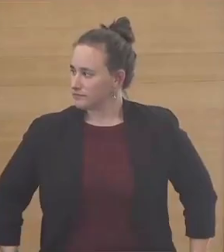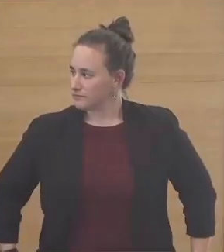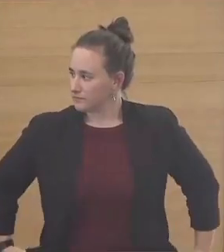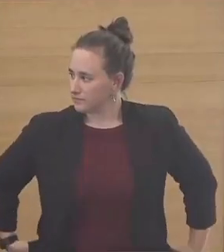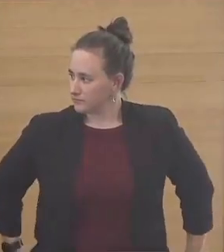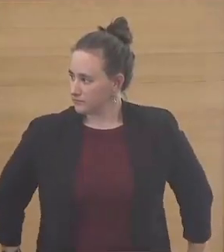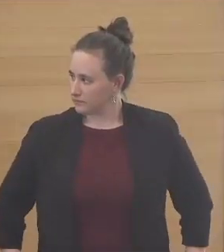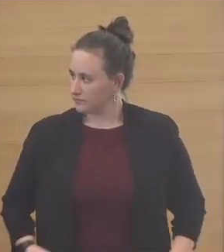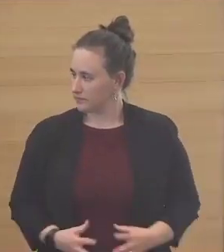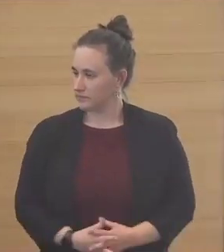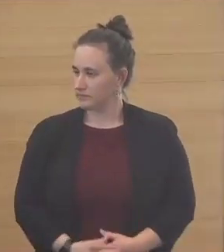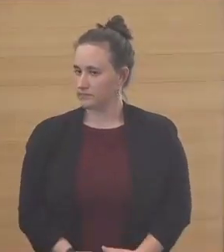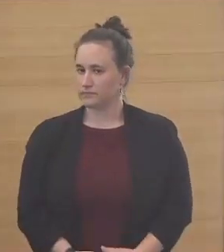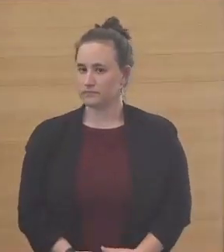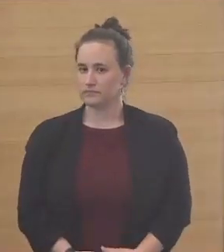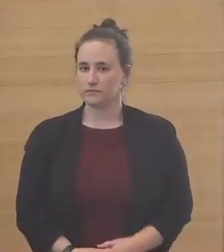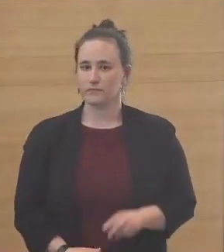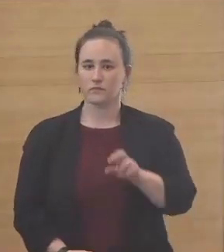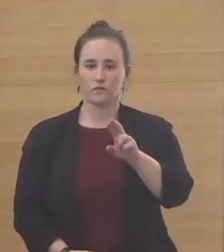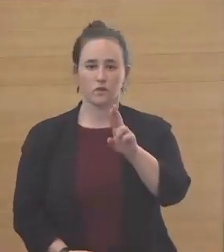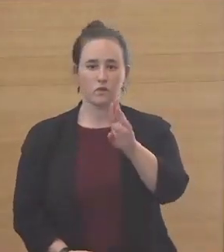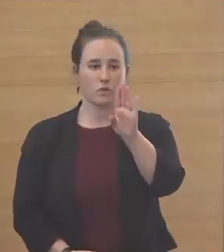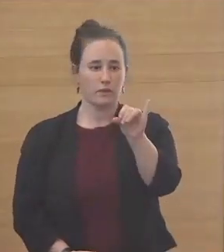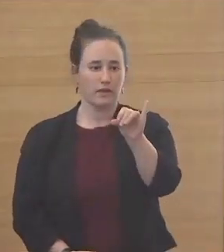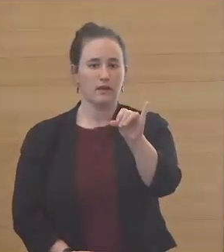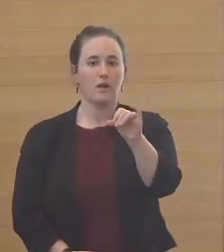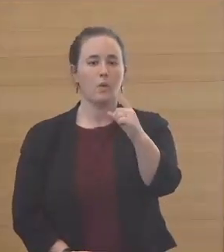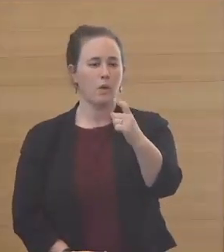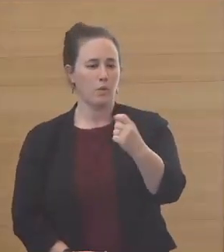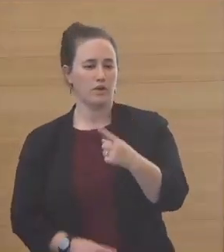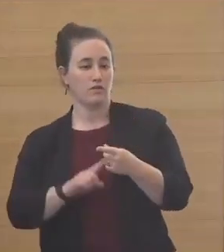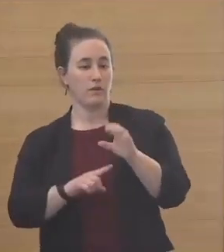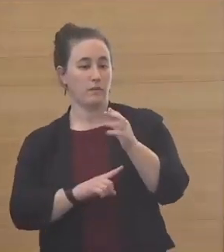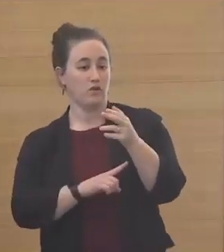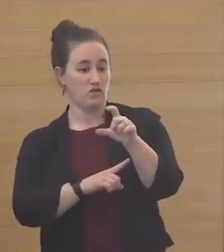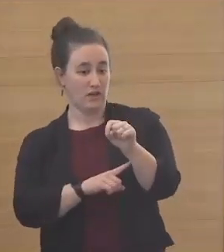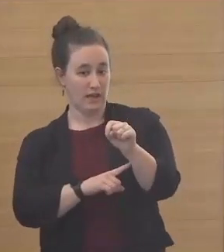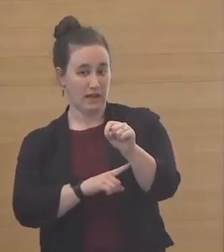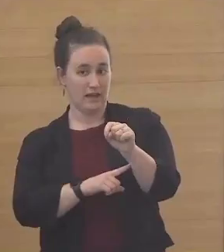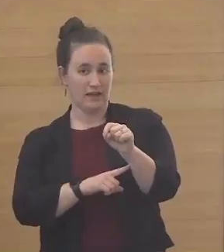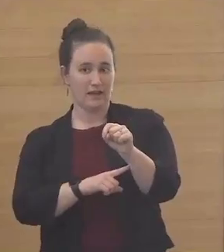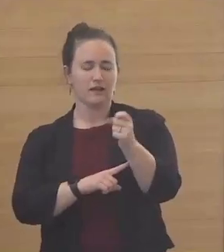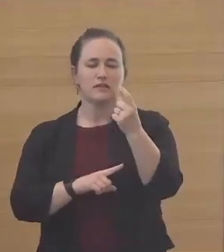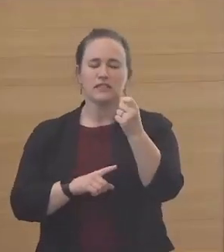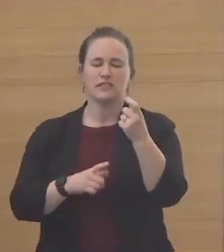Thank you. We had a question from the chat, and you just spoke about this a little bit